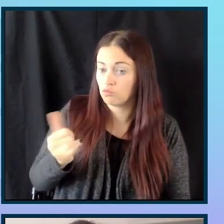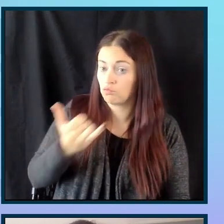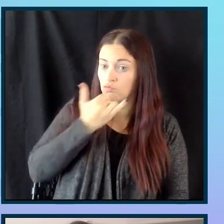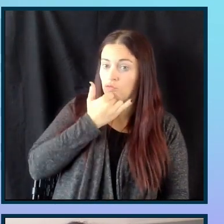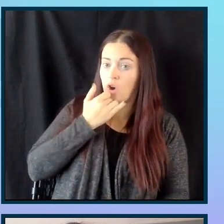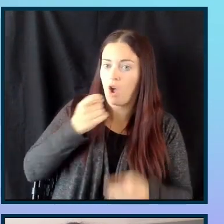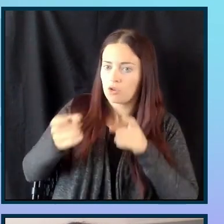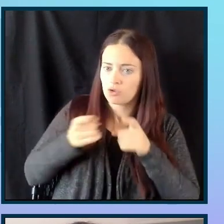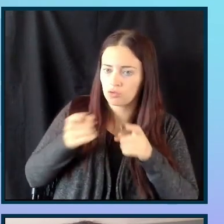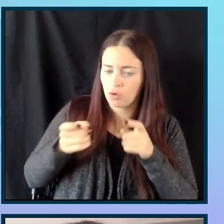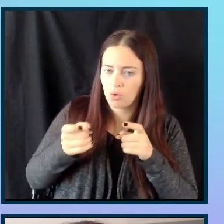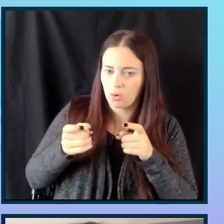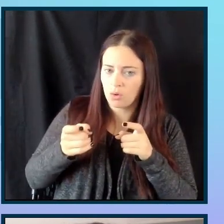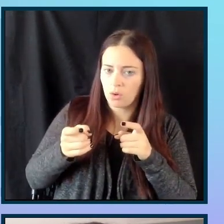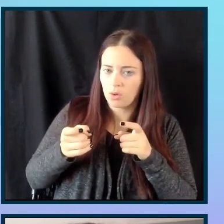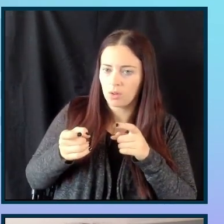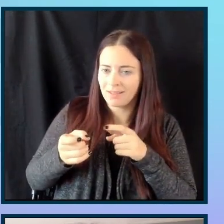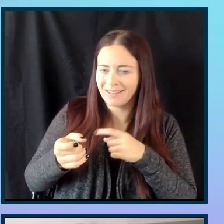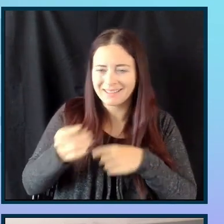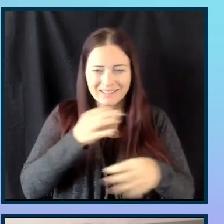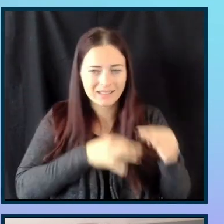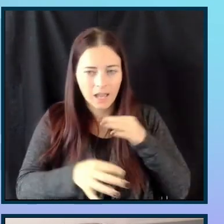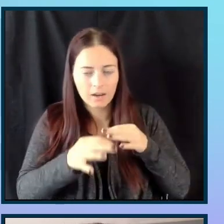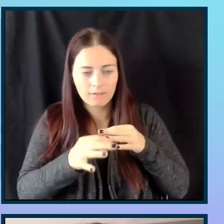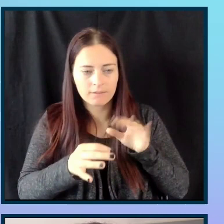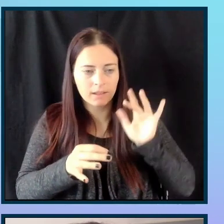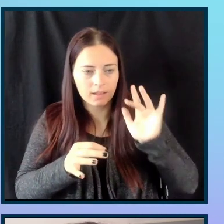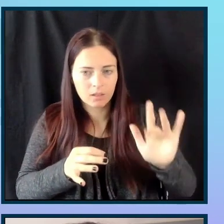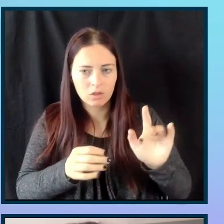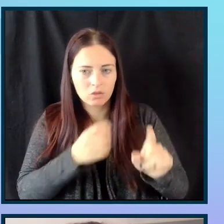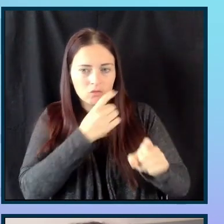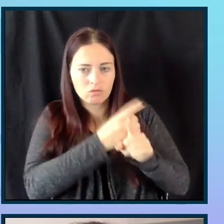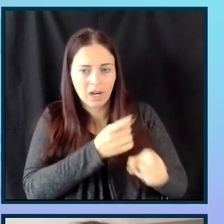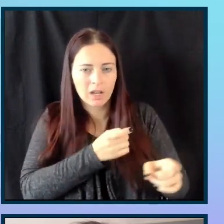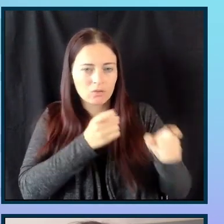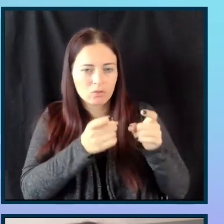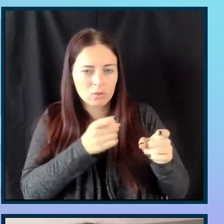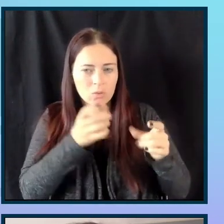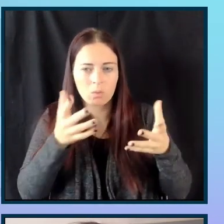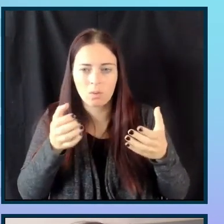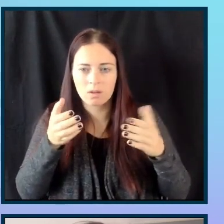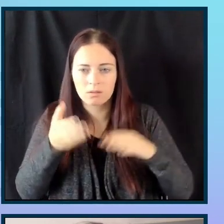rather than activating the right one. That's kind of where that spacing comes in.